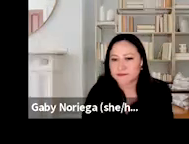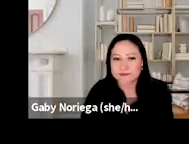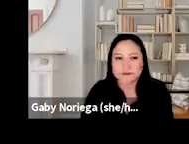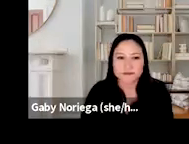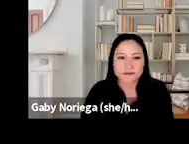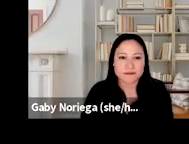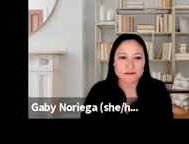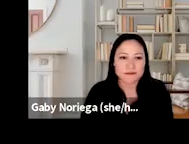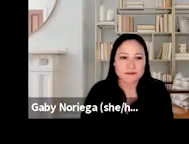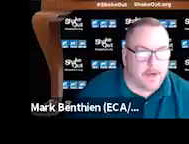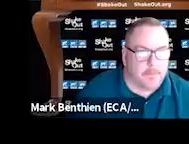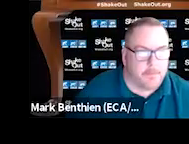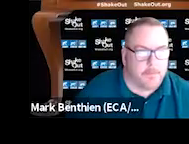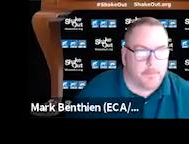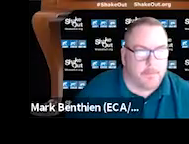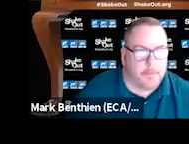Gaby Noriega (she/hers), SCEC: All right, Mike if you go to insert please.